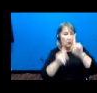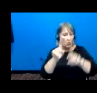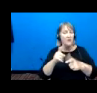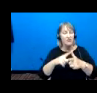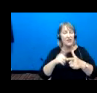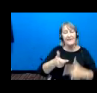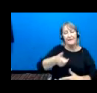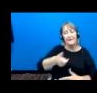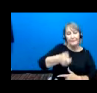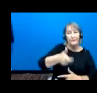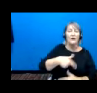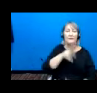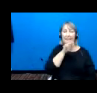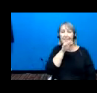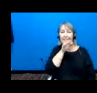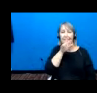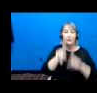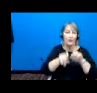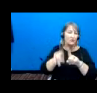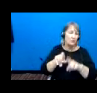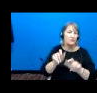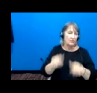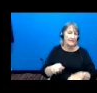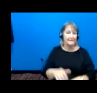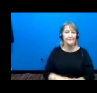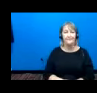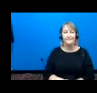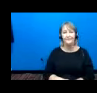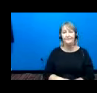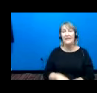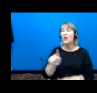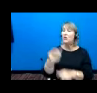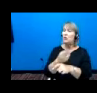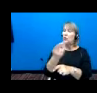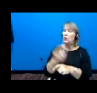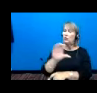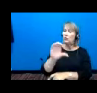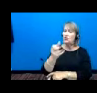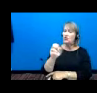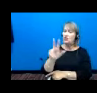behind the scenes as well, too. Please feel free to utilize the chat window to ask questions or post comments